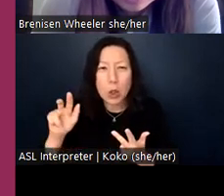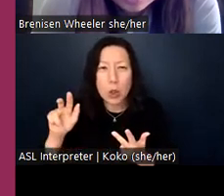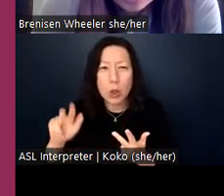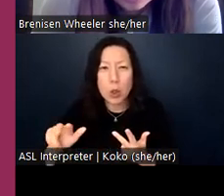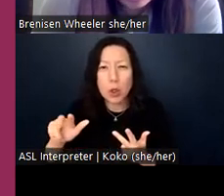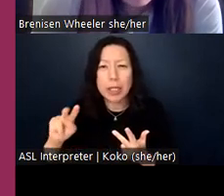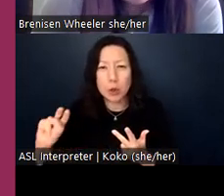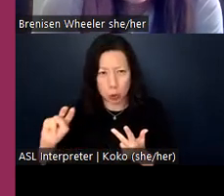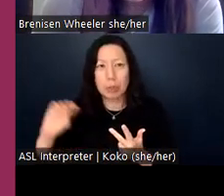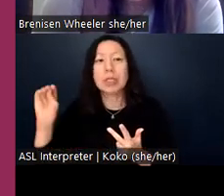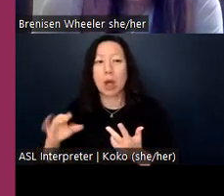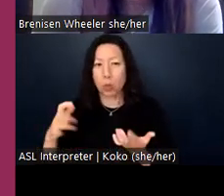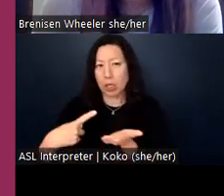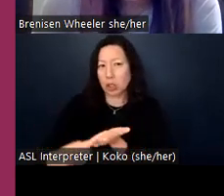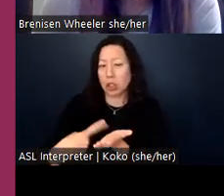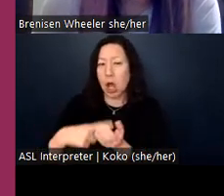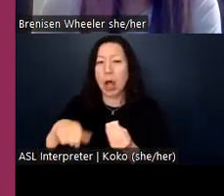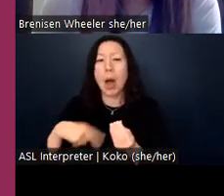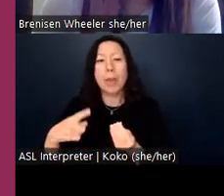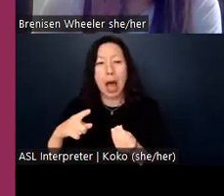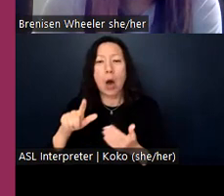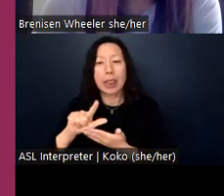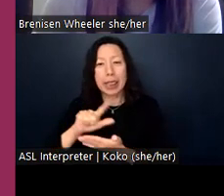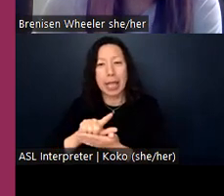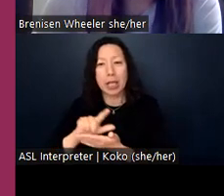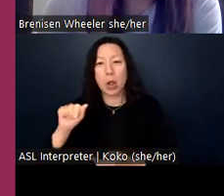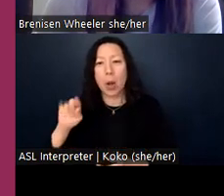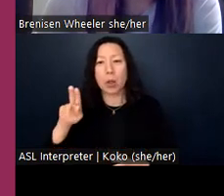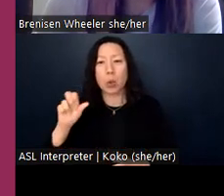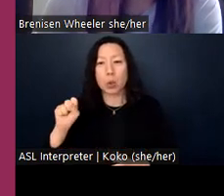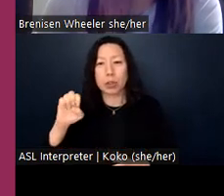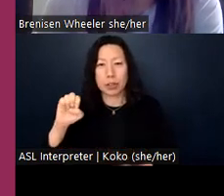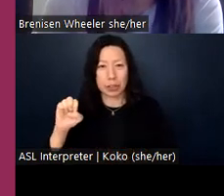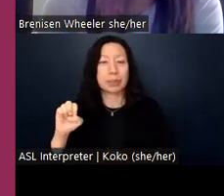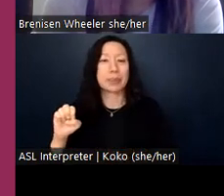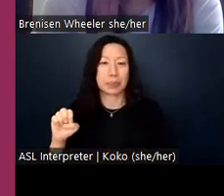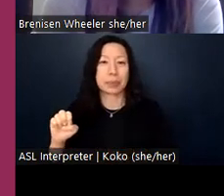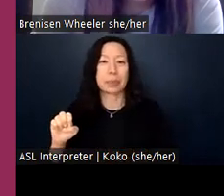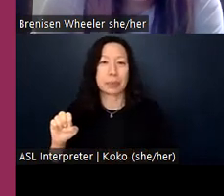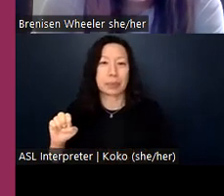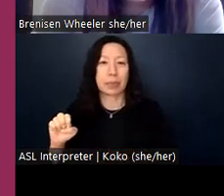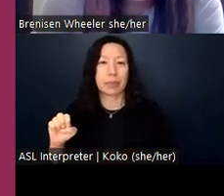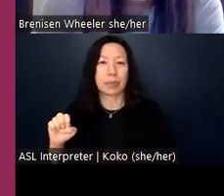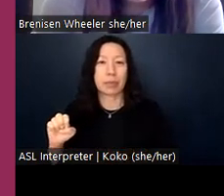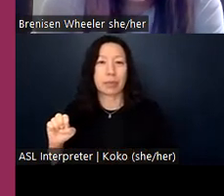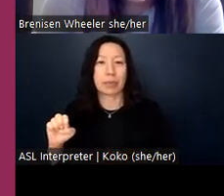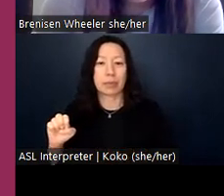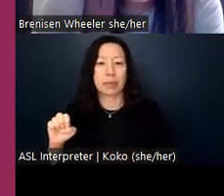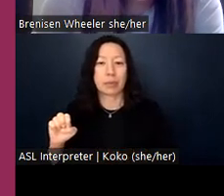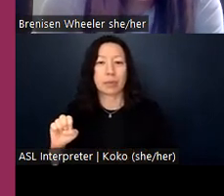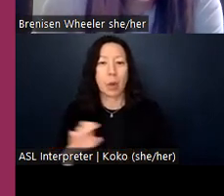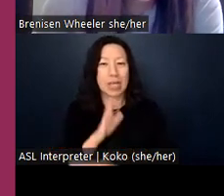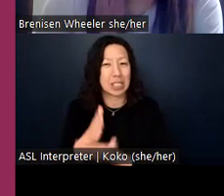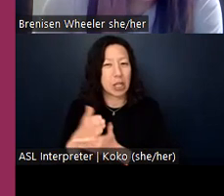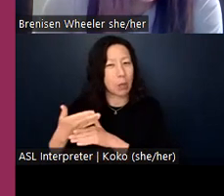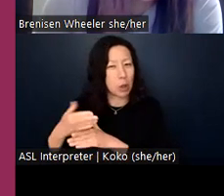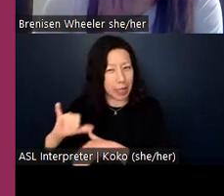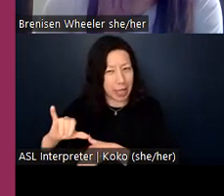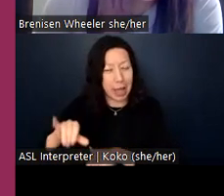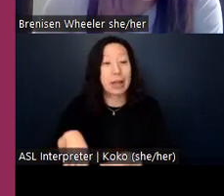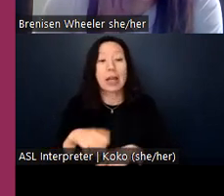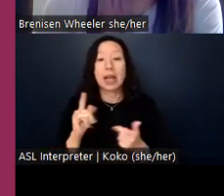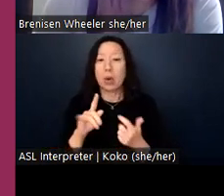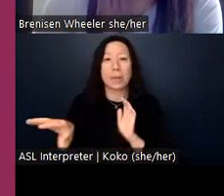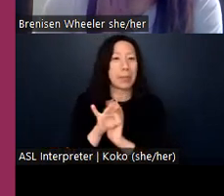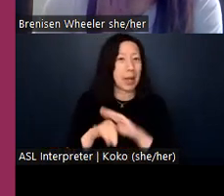So Then sharing that. 12:48:21 So let's go on So people want to